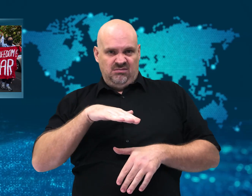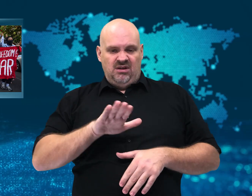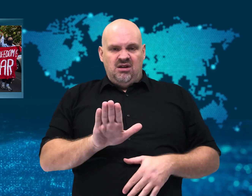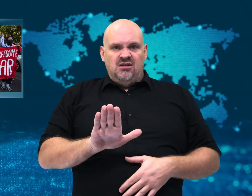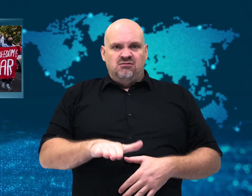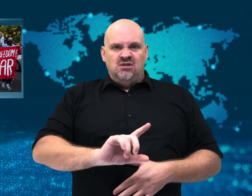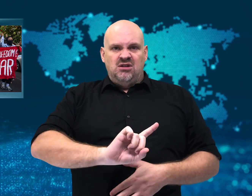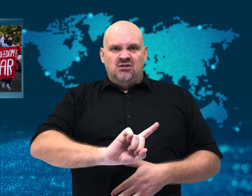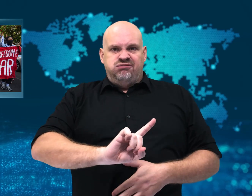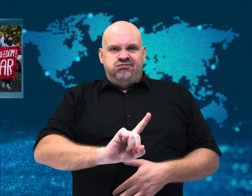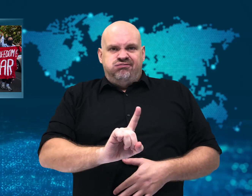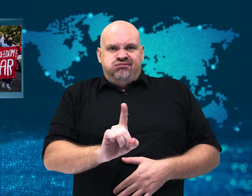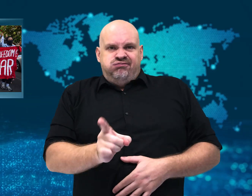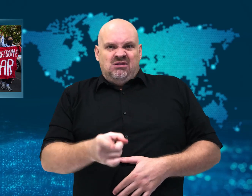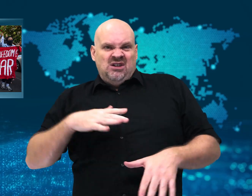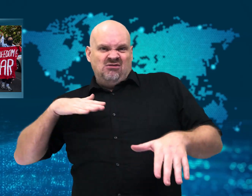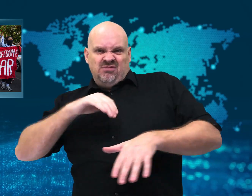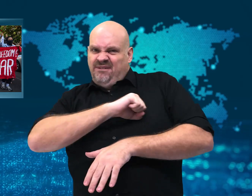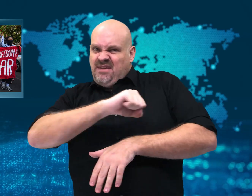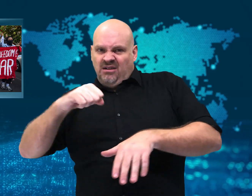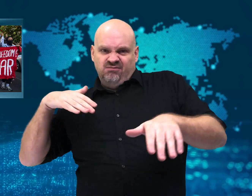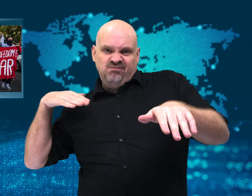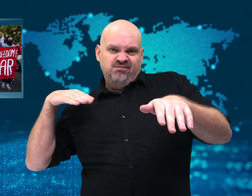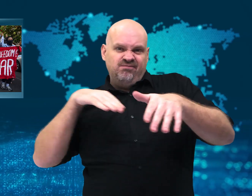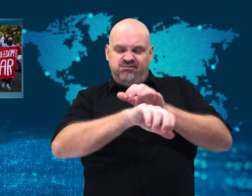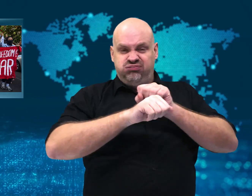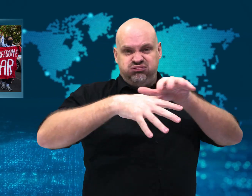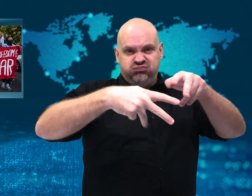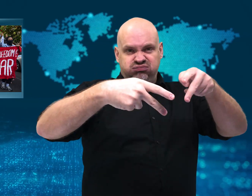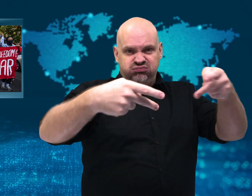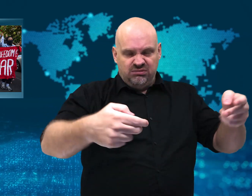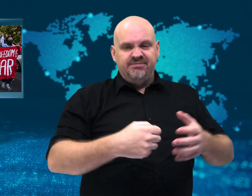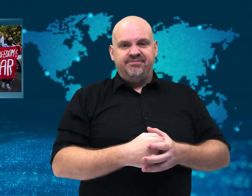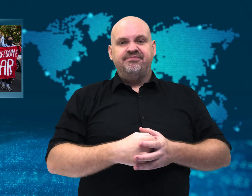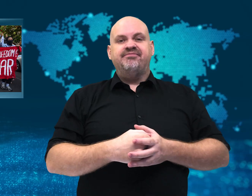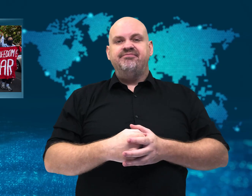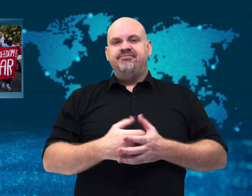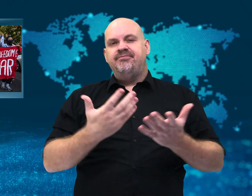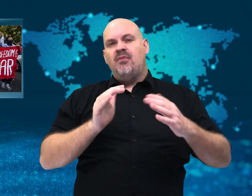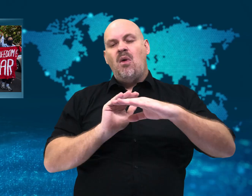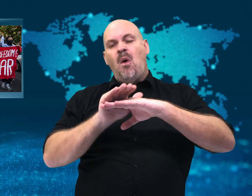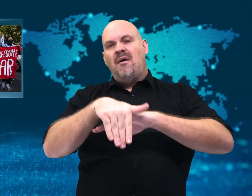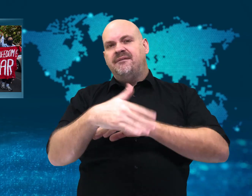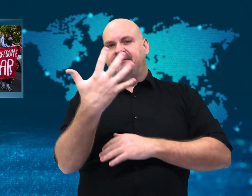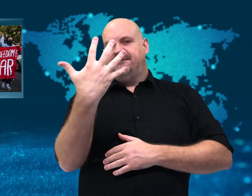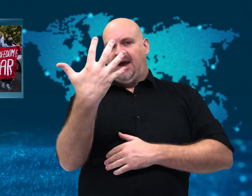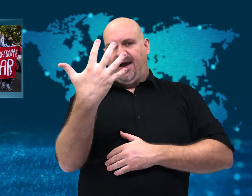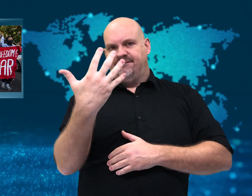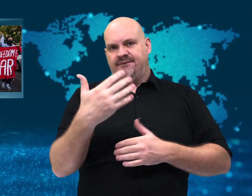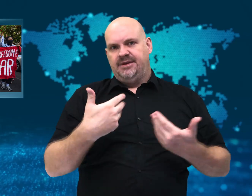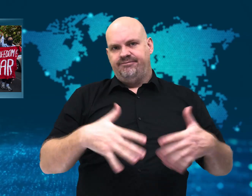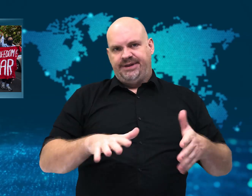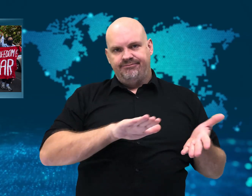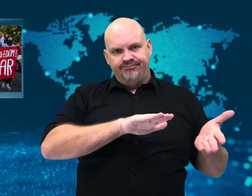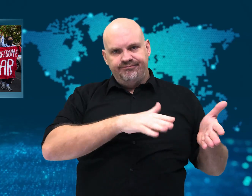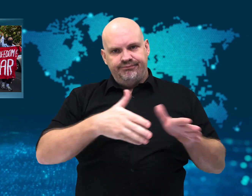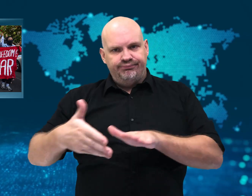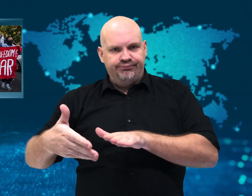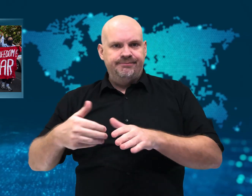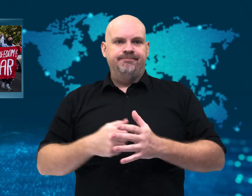the driver of the car increased speed as he got closer to the demonstrators,